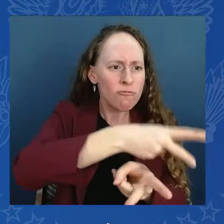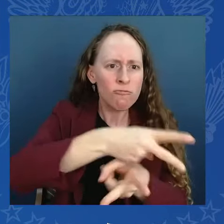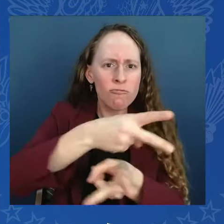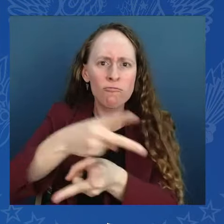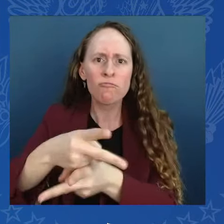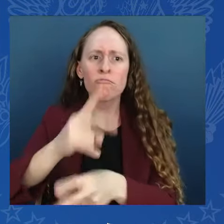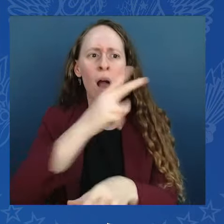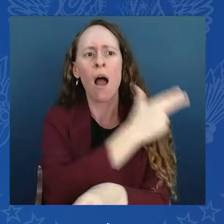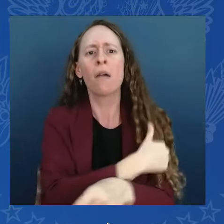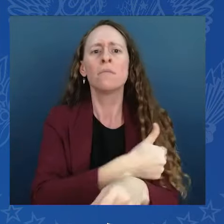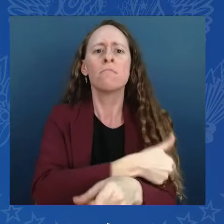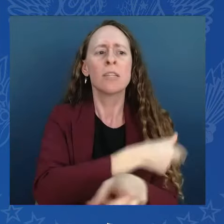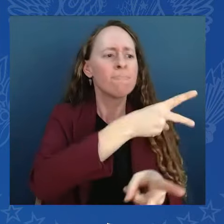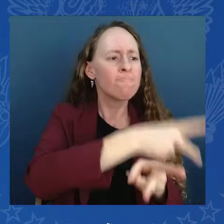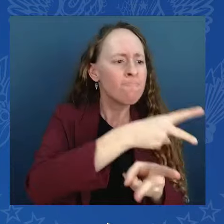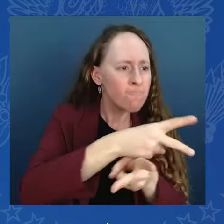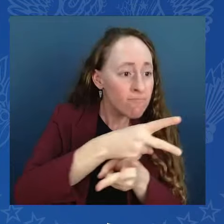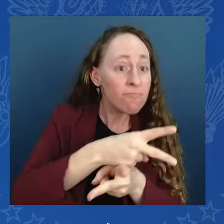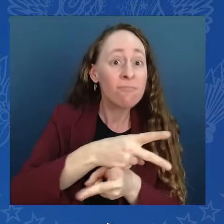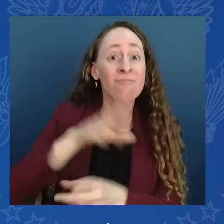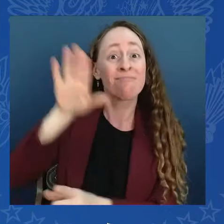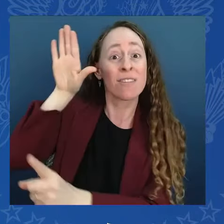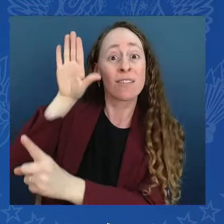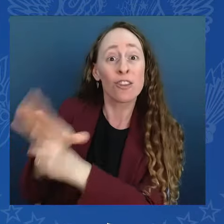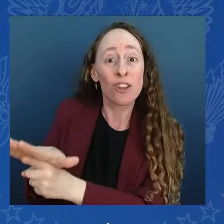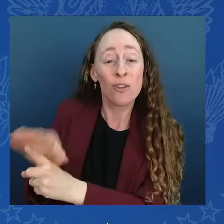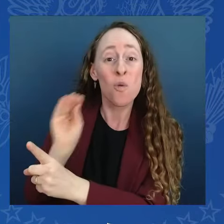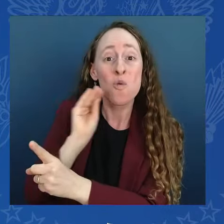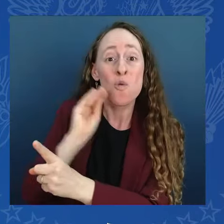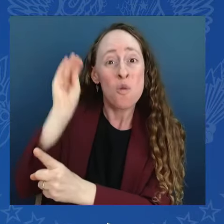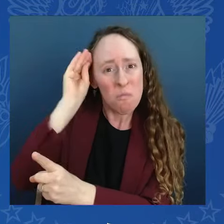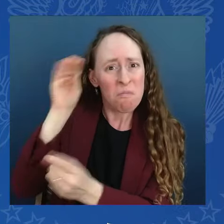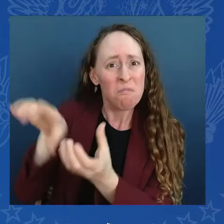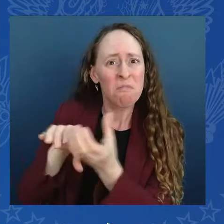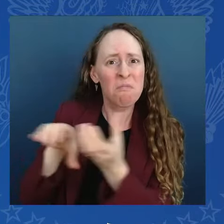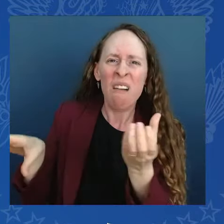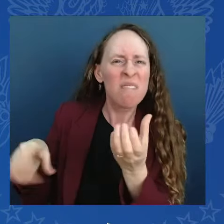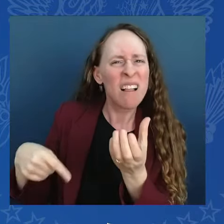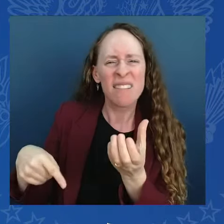there was a lead pipe threat to her own health and to all her grandchildren she helped raise there.